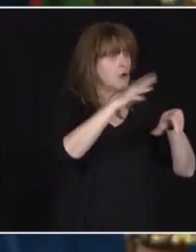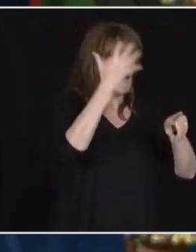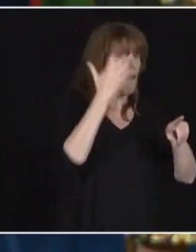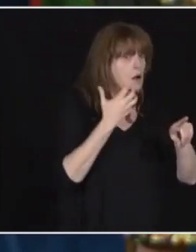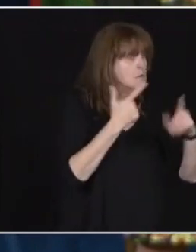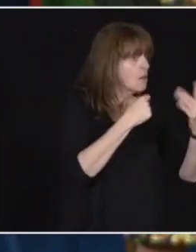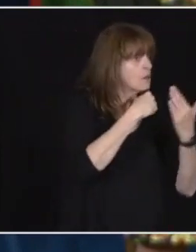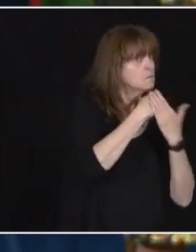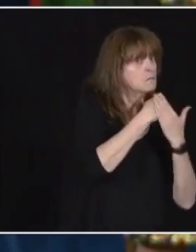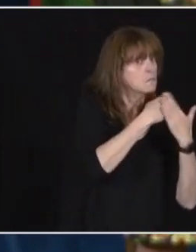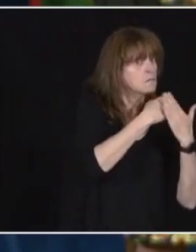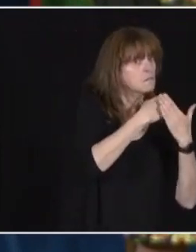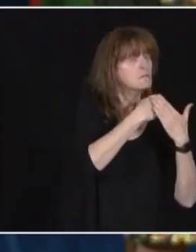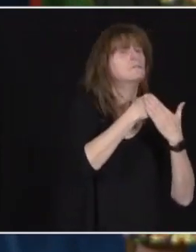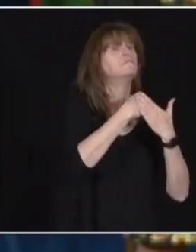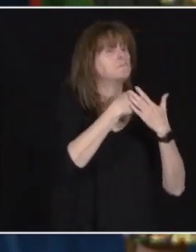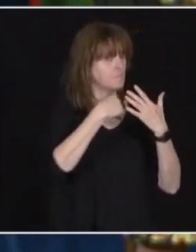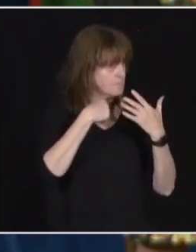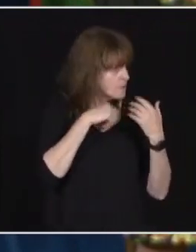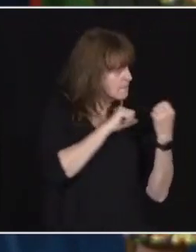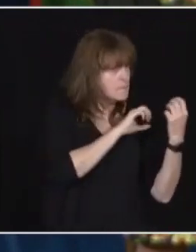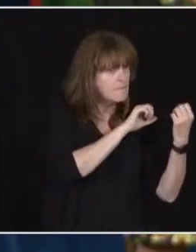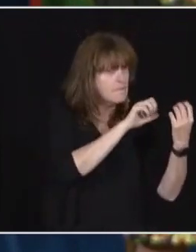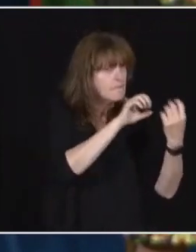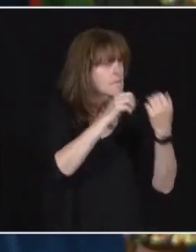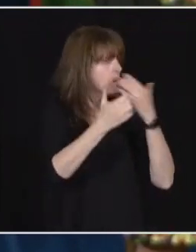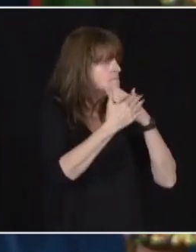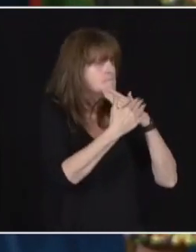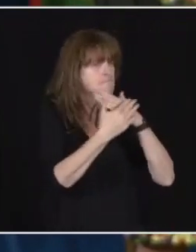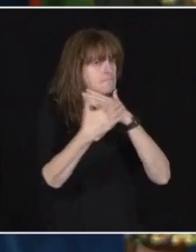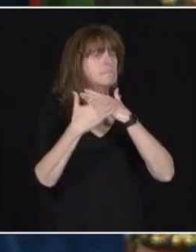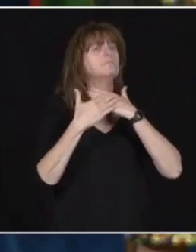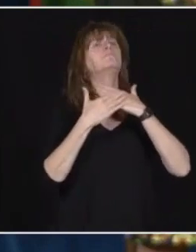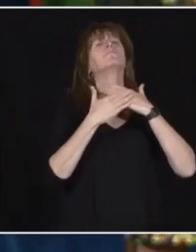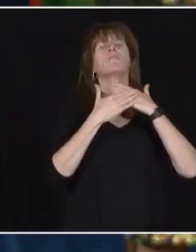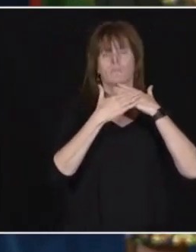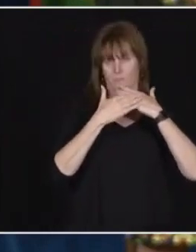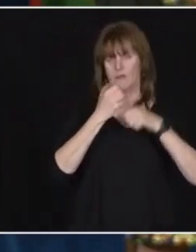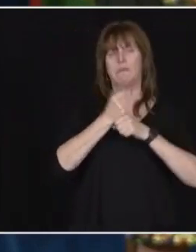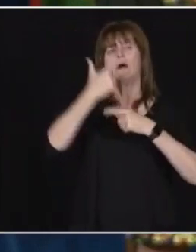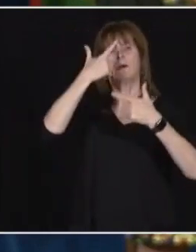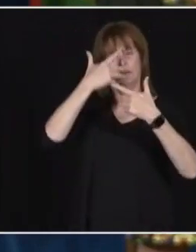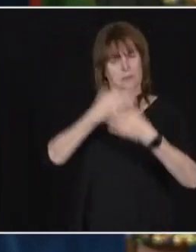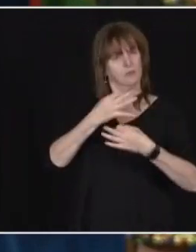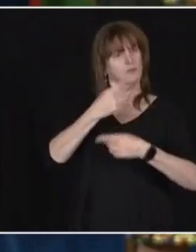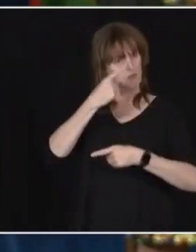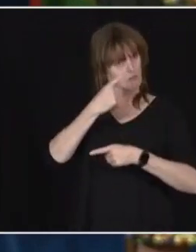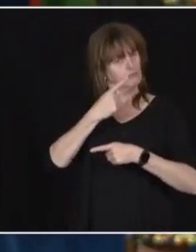leadership team of kids that will provide input.